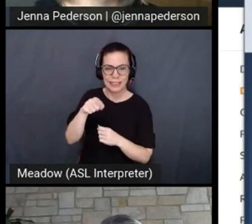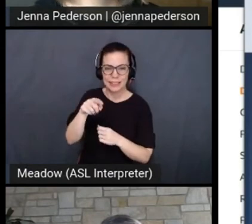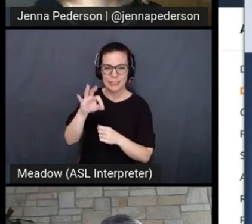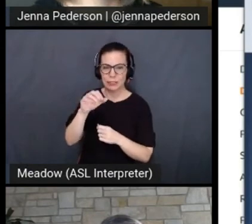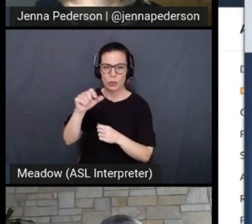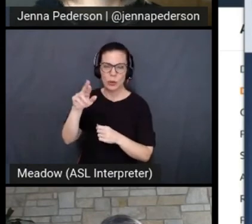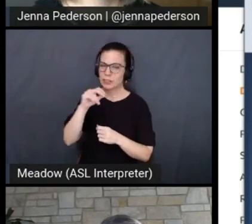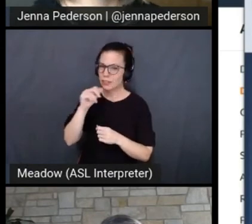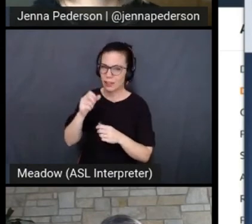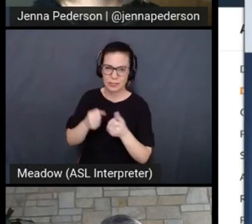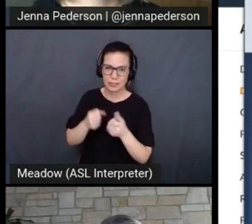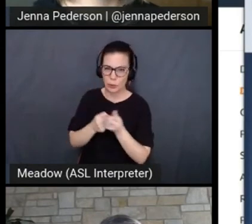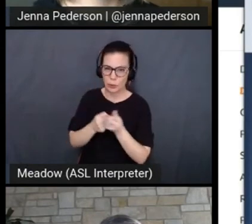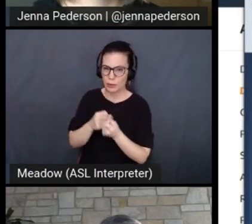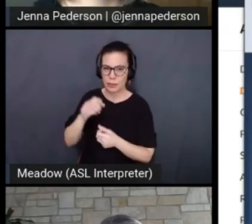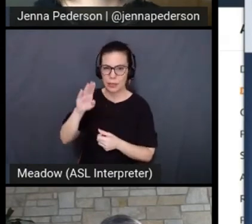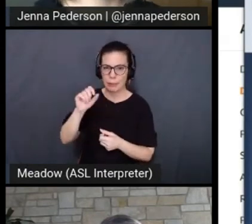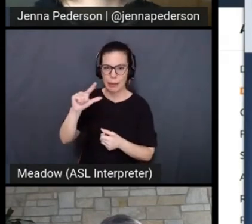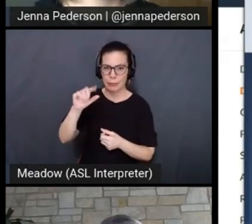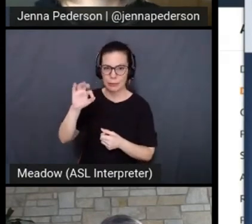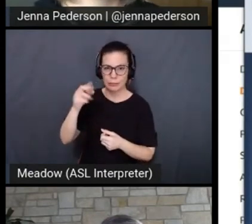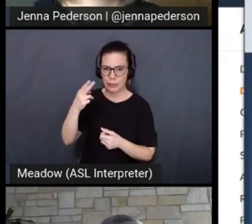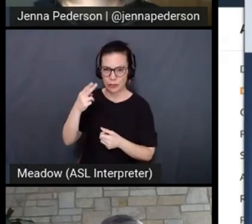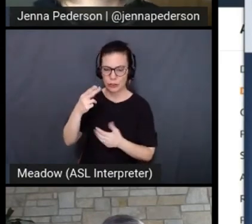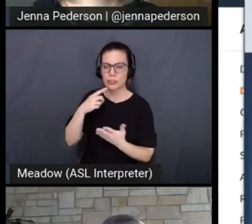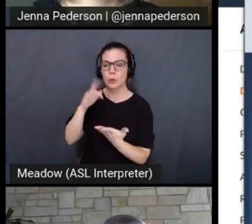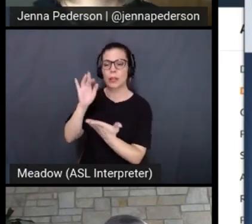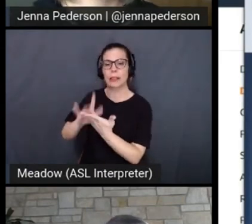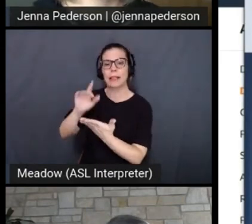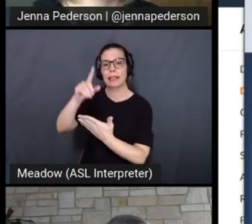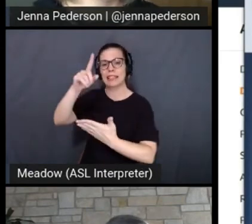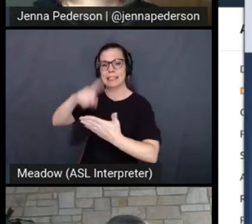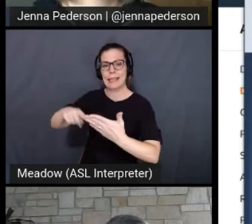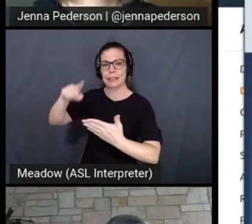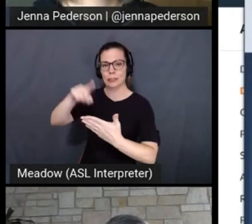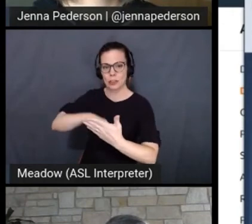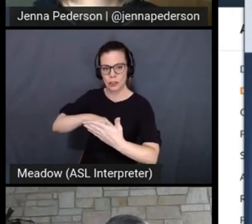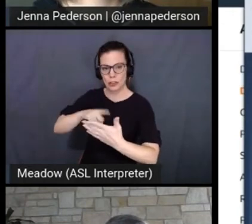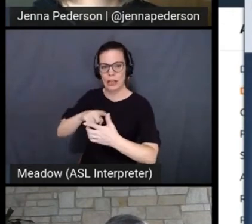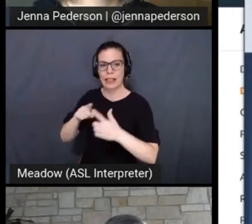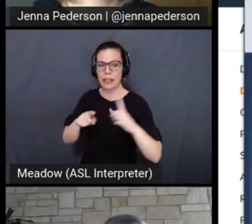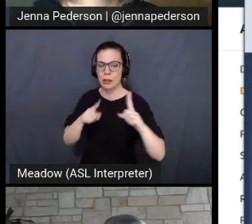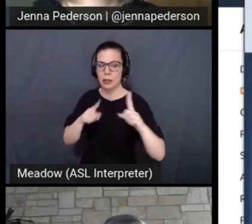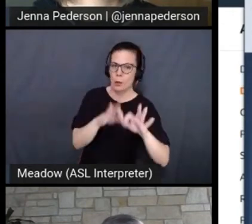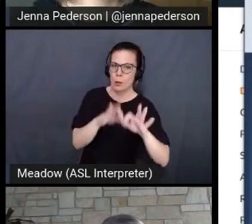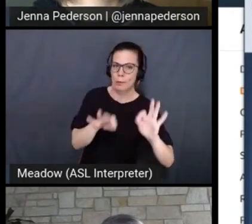So we're gonna click cancel and it's very important that you click this new query button. So again, make sure that you always,